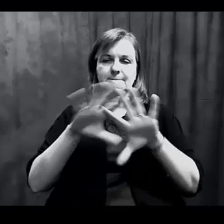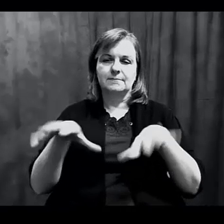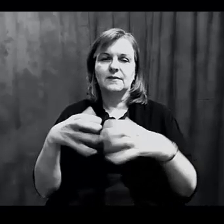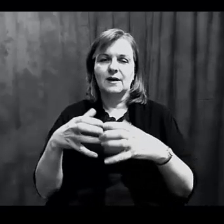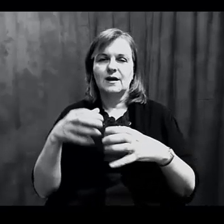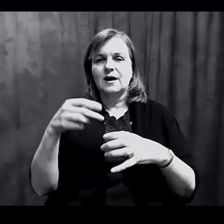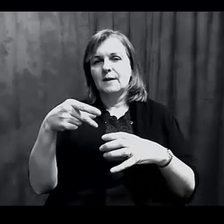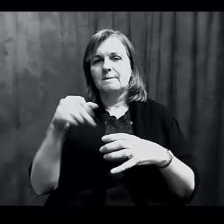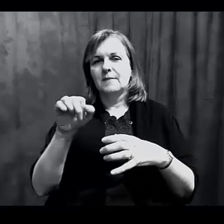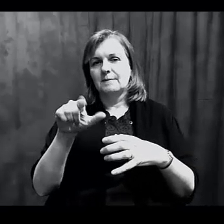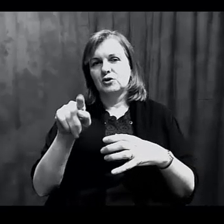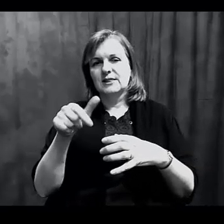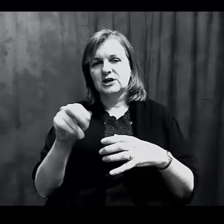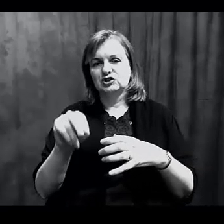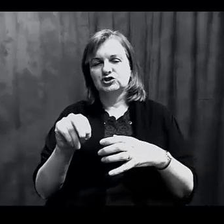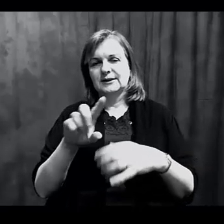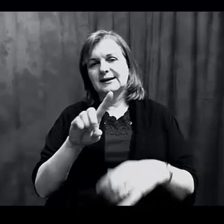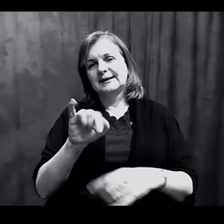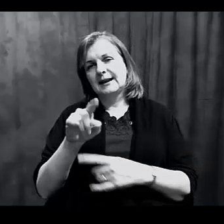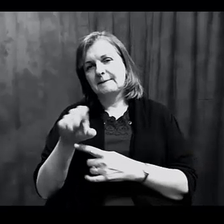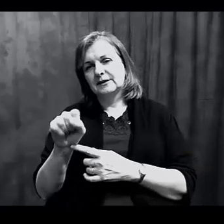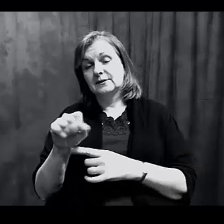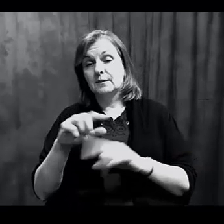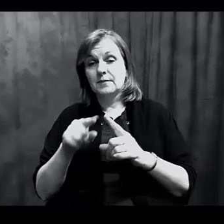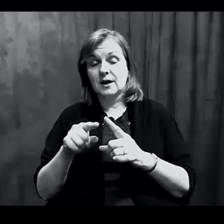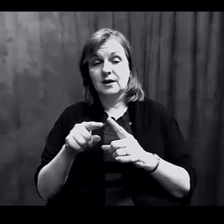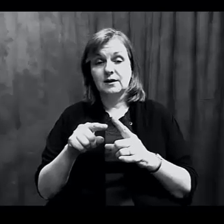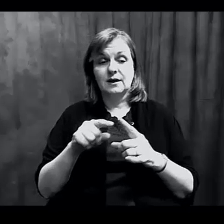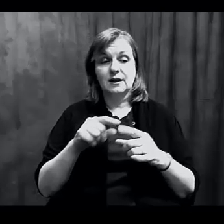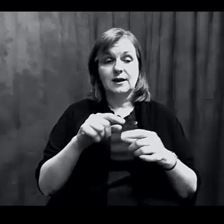so mimicry is copying right